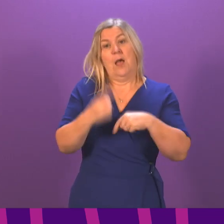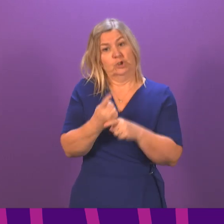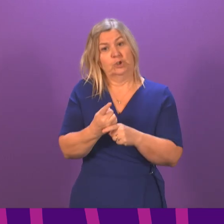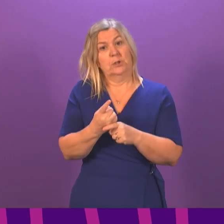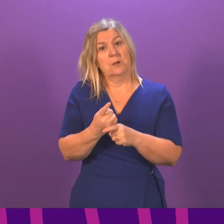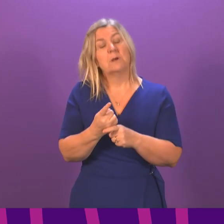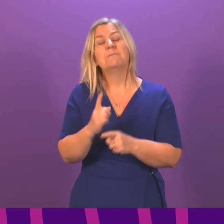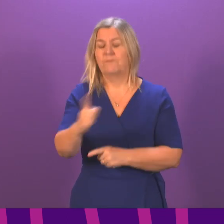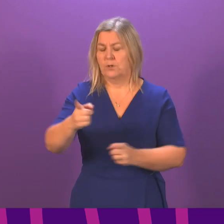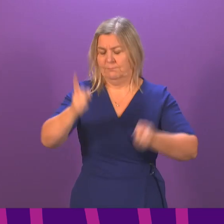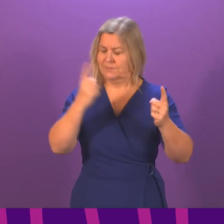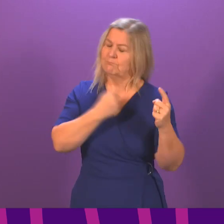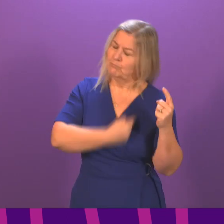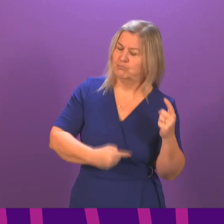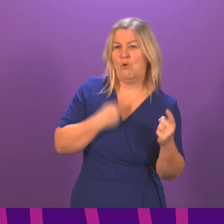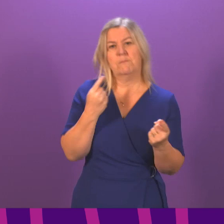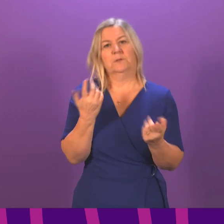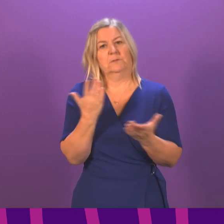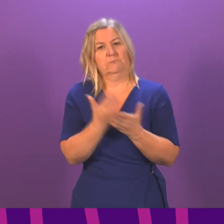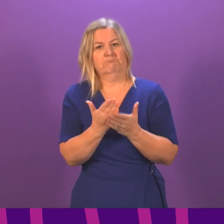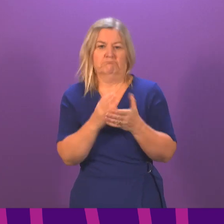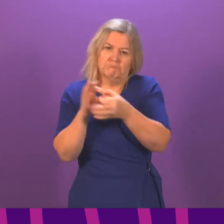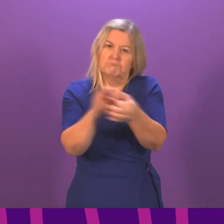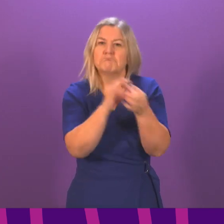Parliament that she would fully co-operate with the Salmond inquiry. She said: